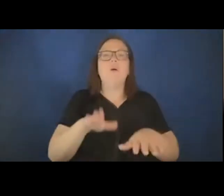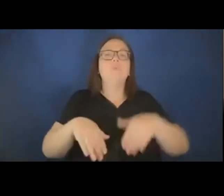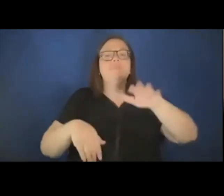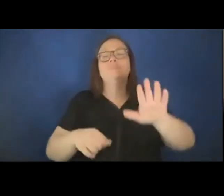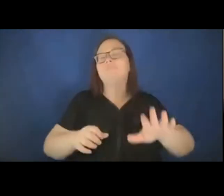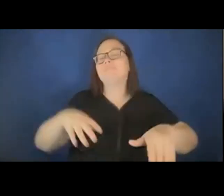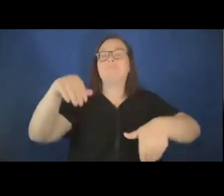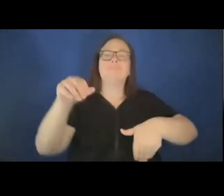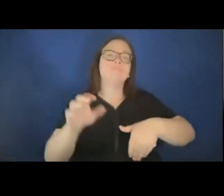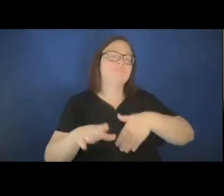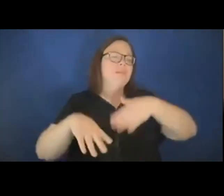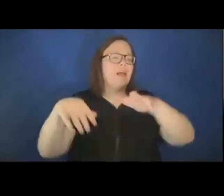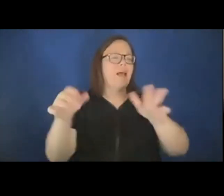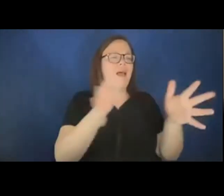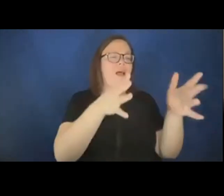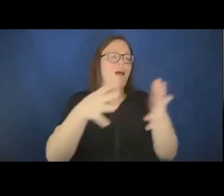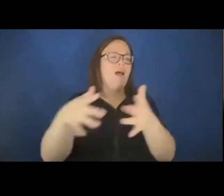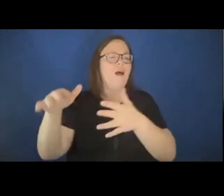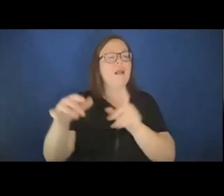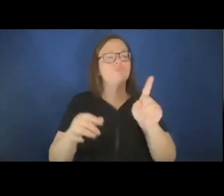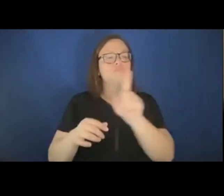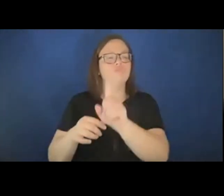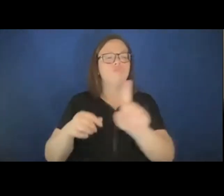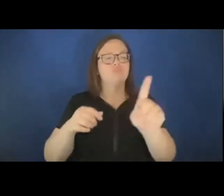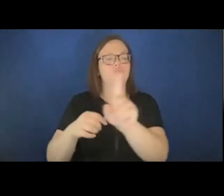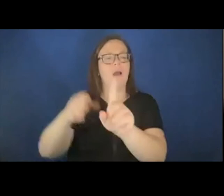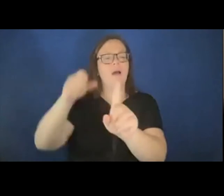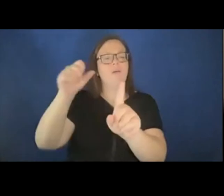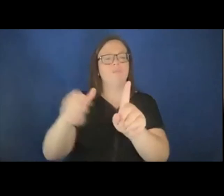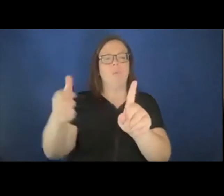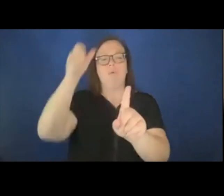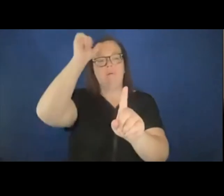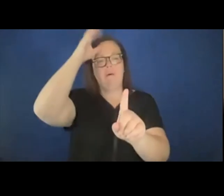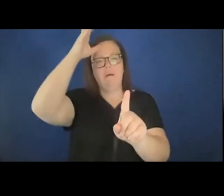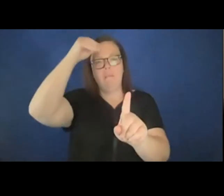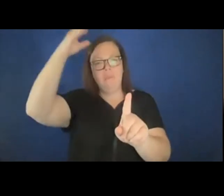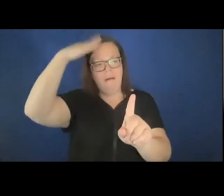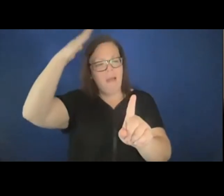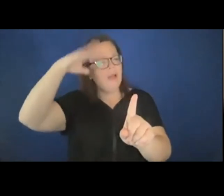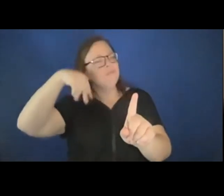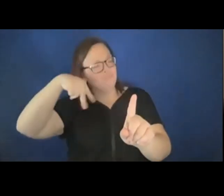together by joy and waltz pass the nod of an overgrown, over-worn cowboy hat: